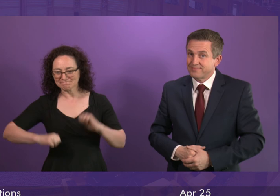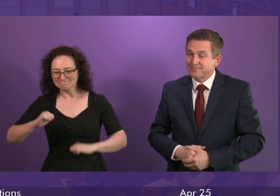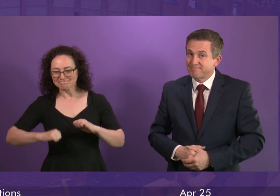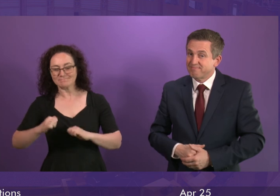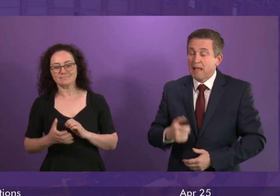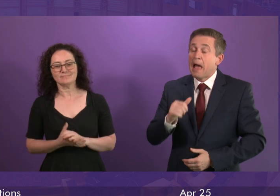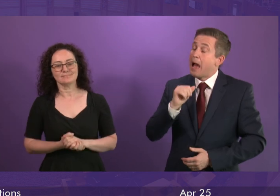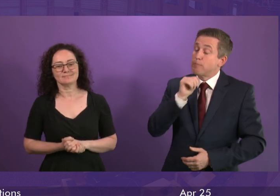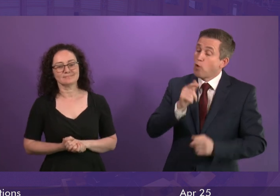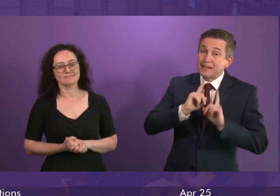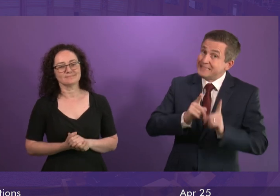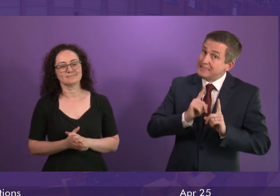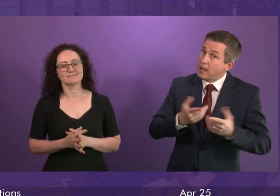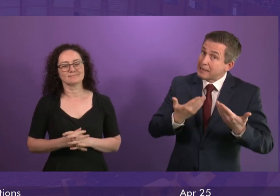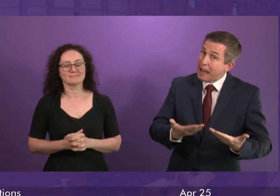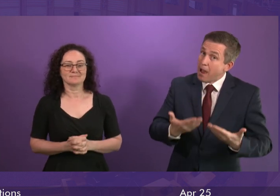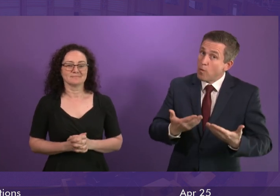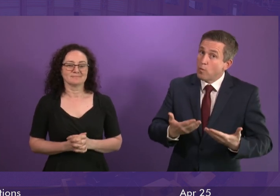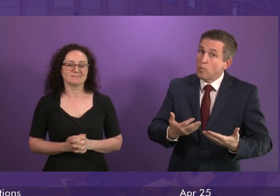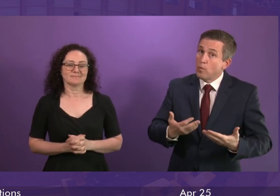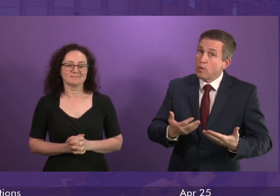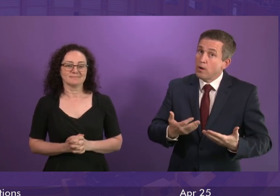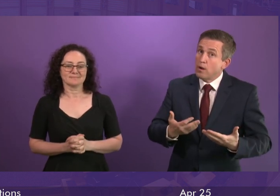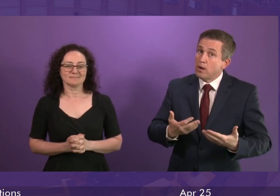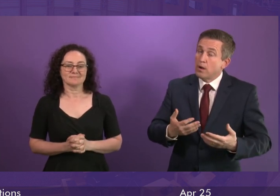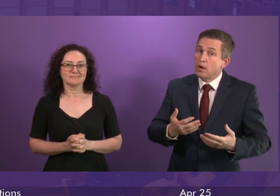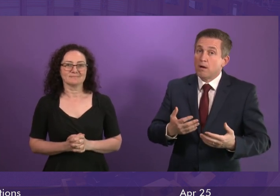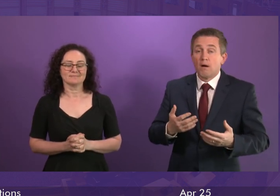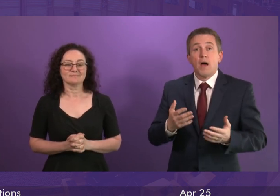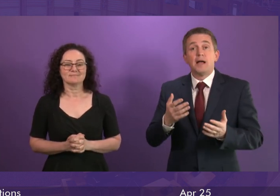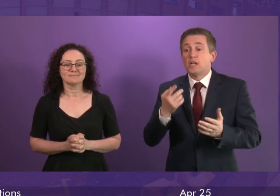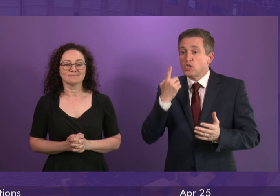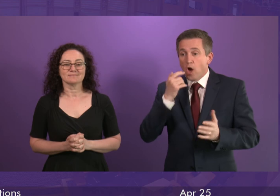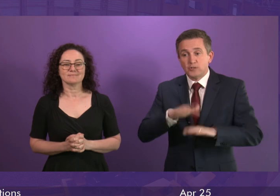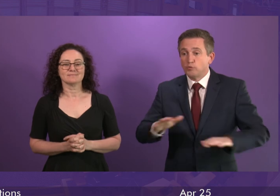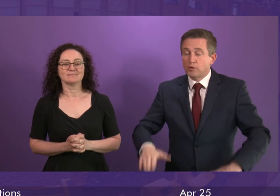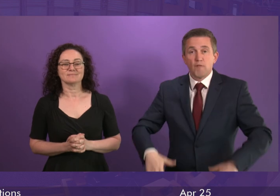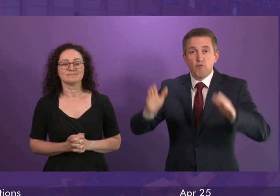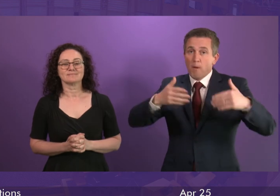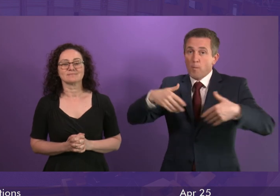I may not be a teacher now and I am no longer a parent of young children, but I suggest